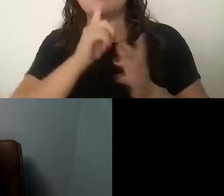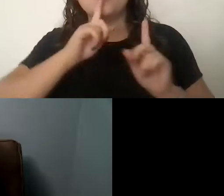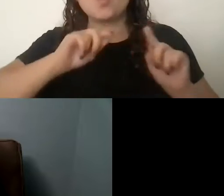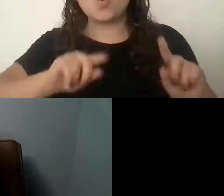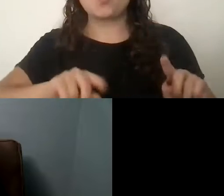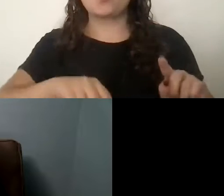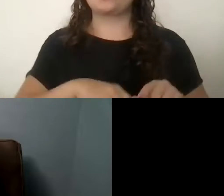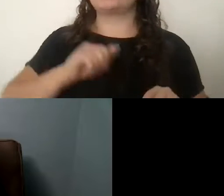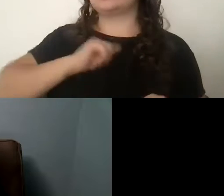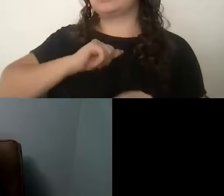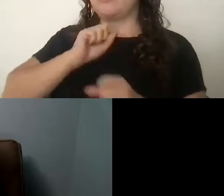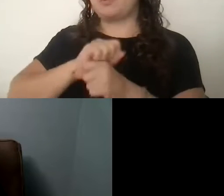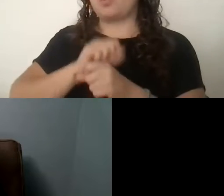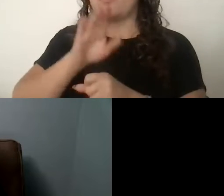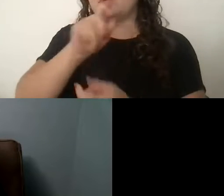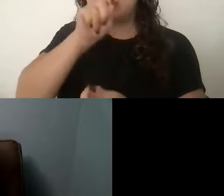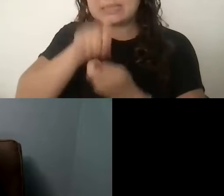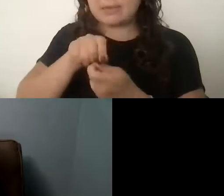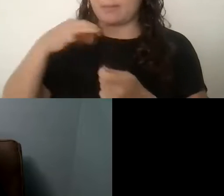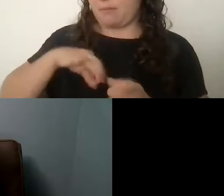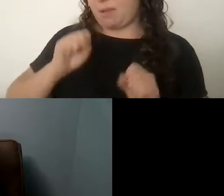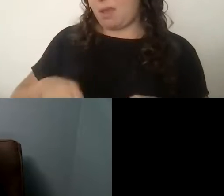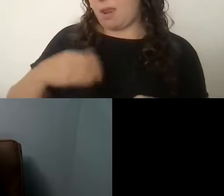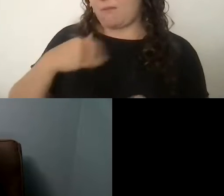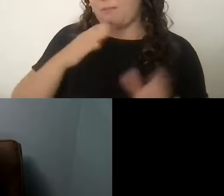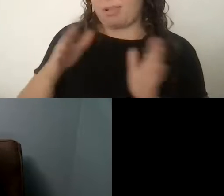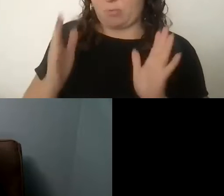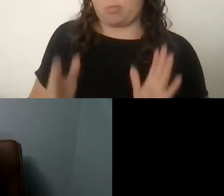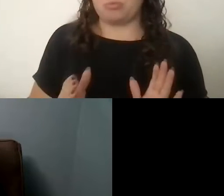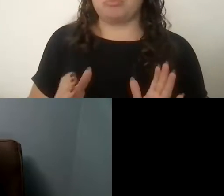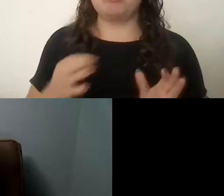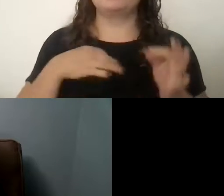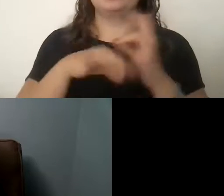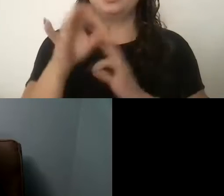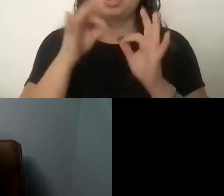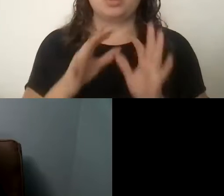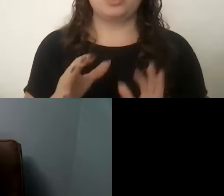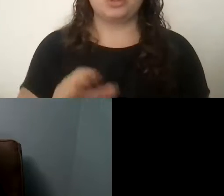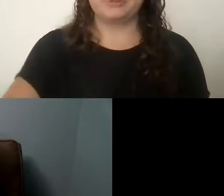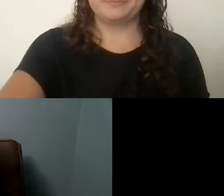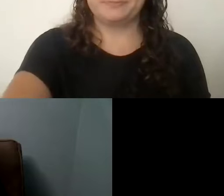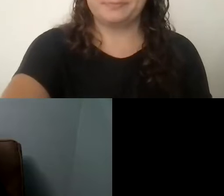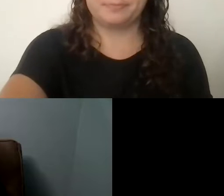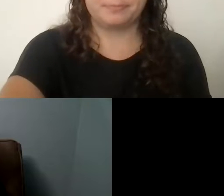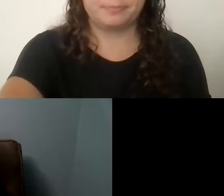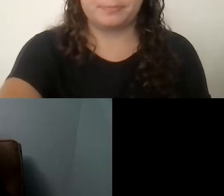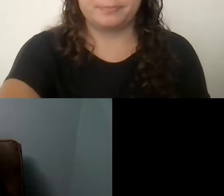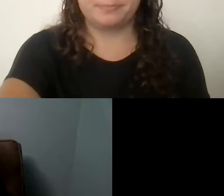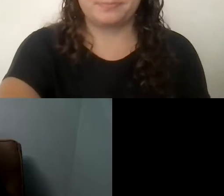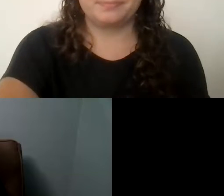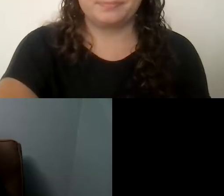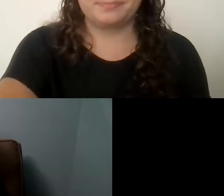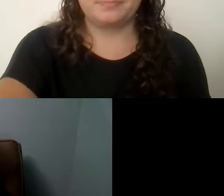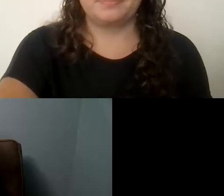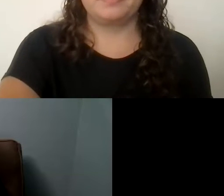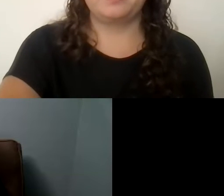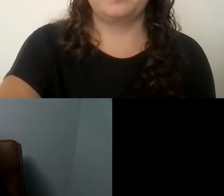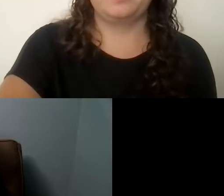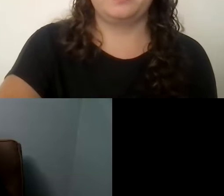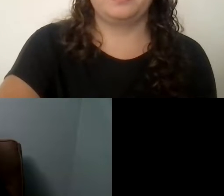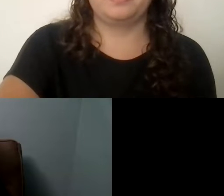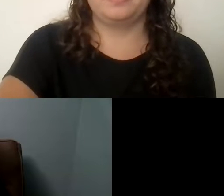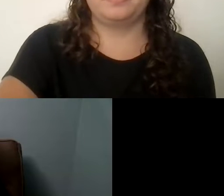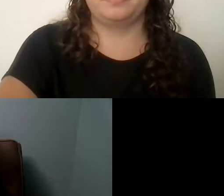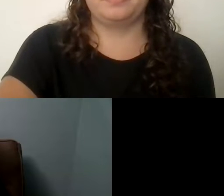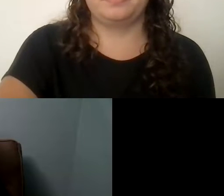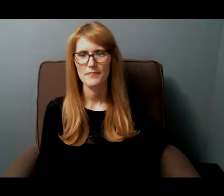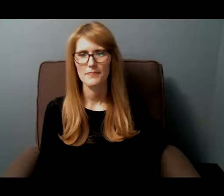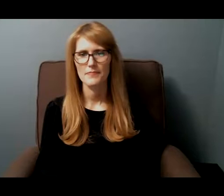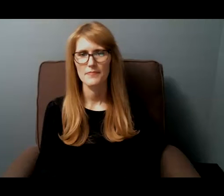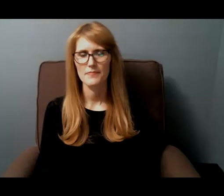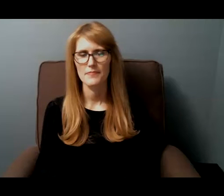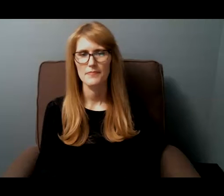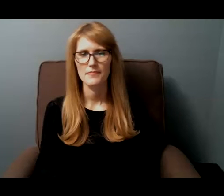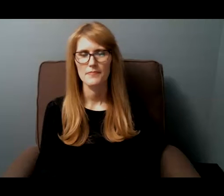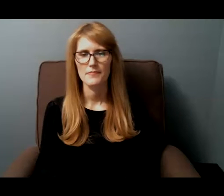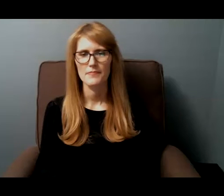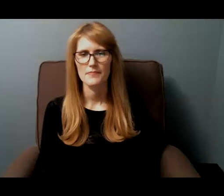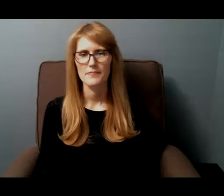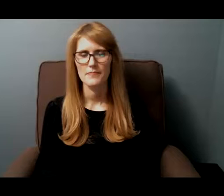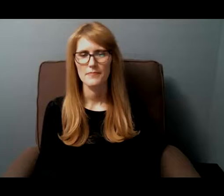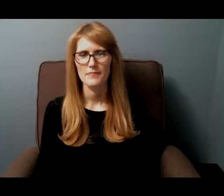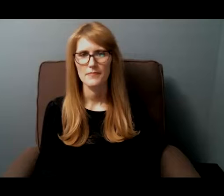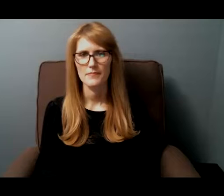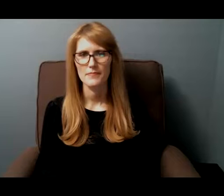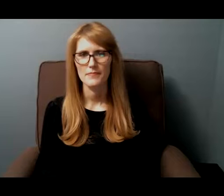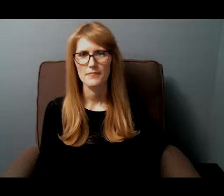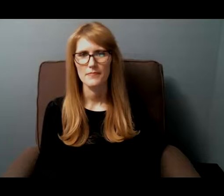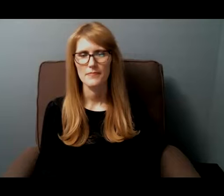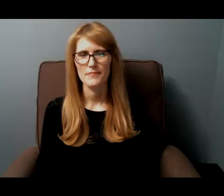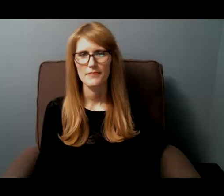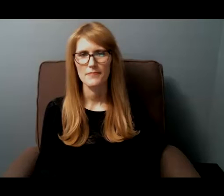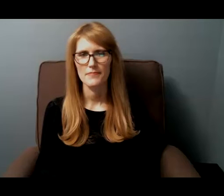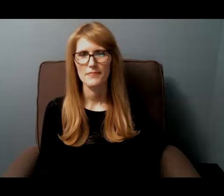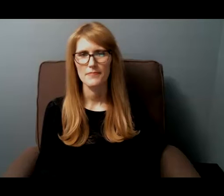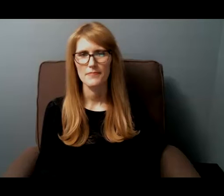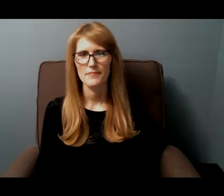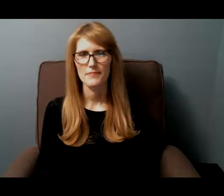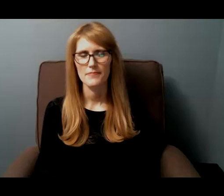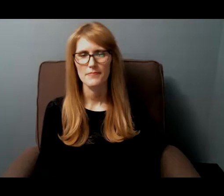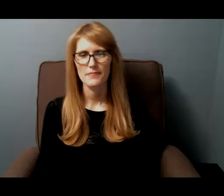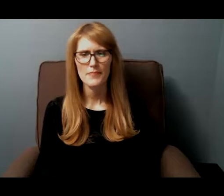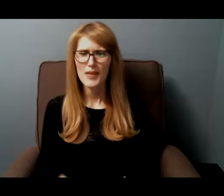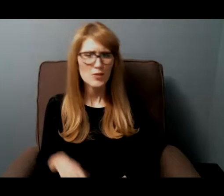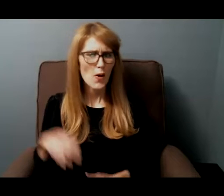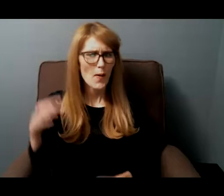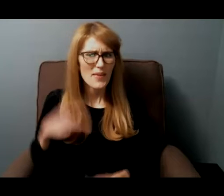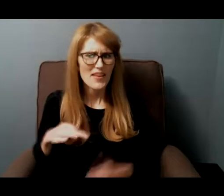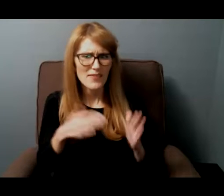employment work on your specific benefits. So what's a benefit planner? A benefit planner